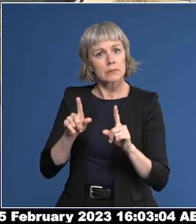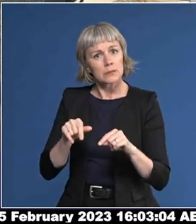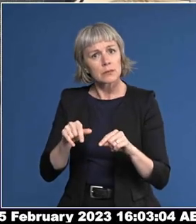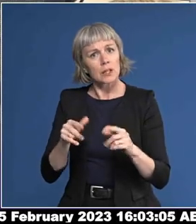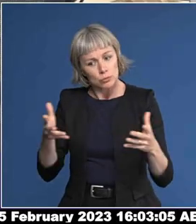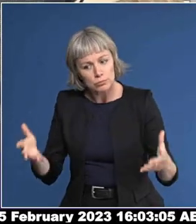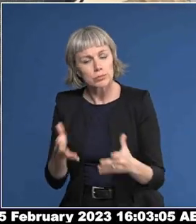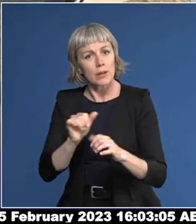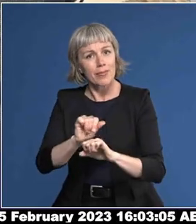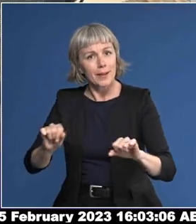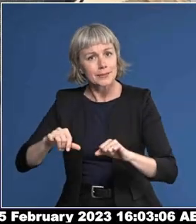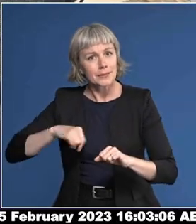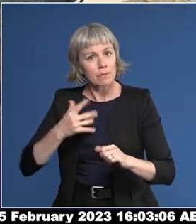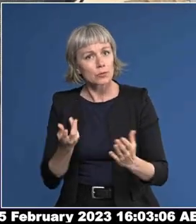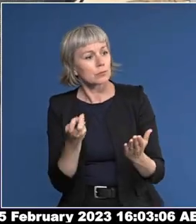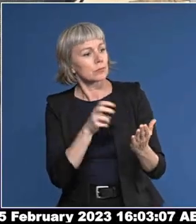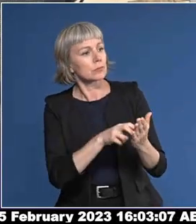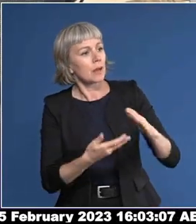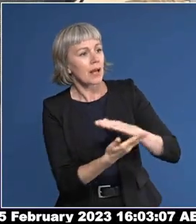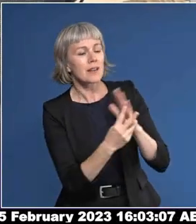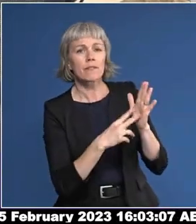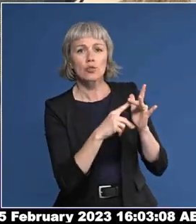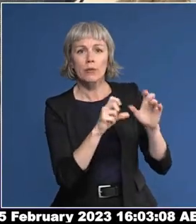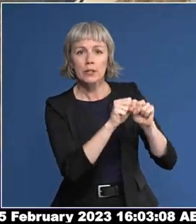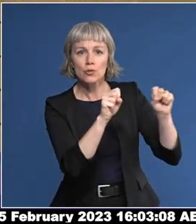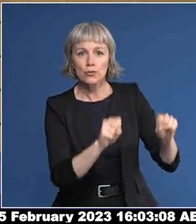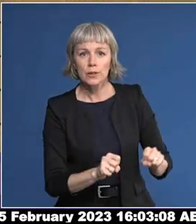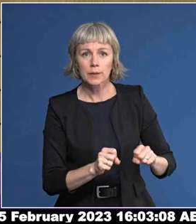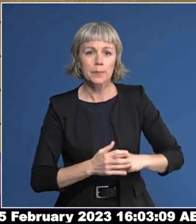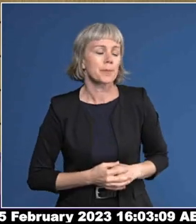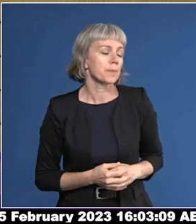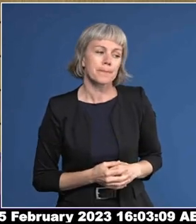I am not aware of that, no, that there are providers recommending that.